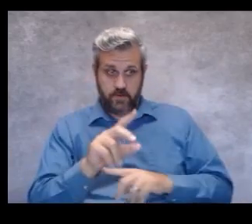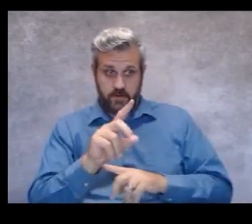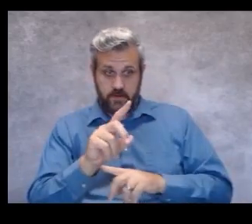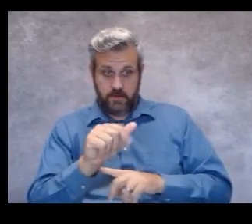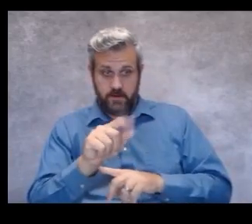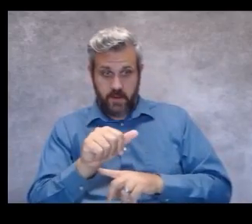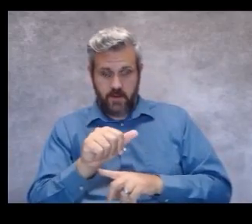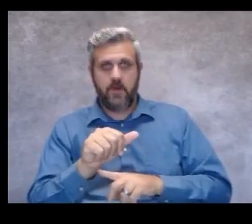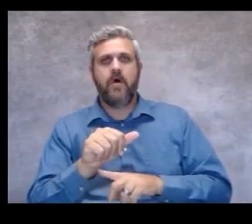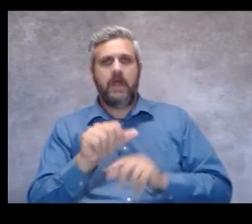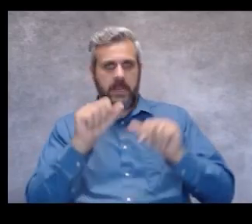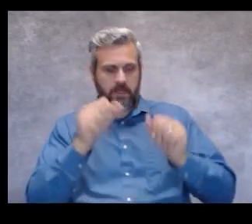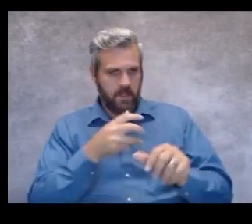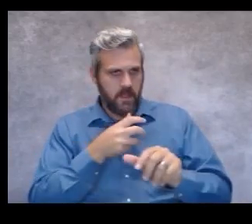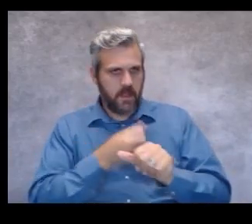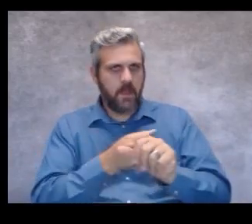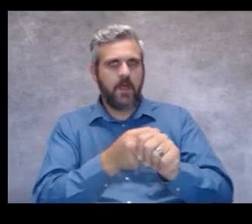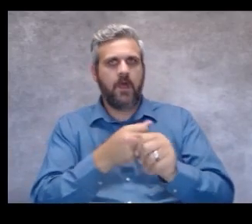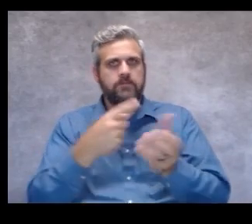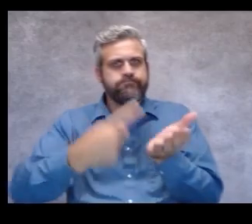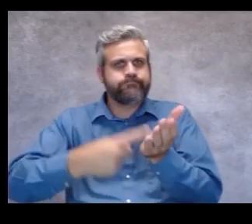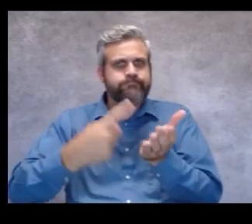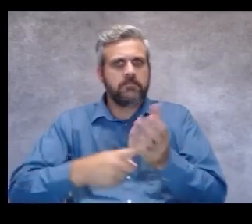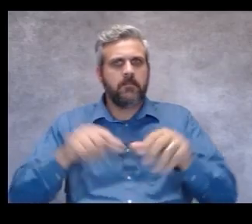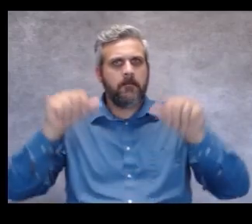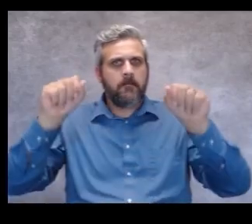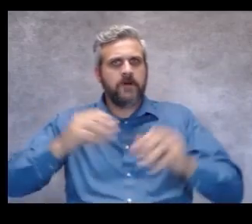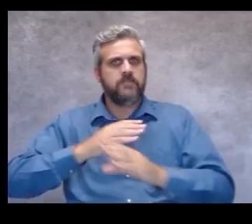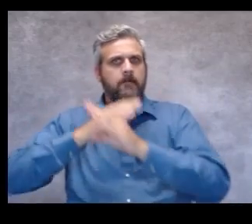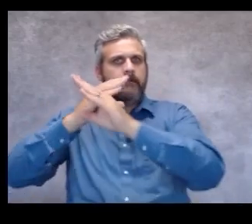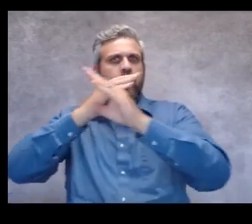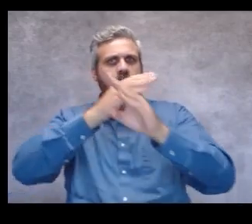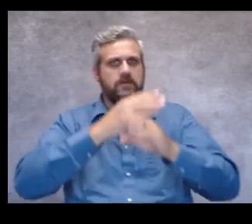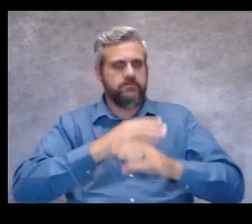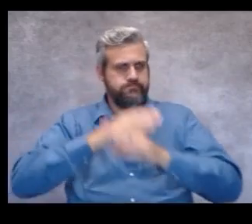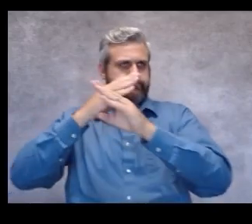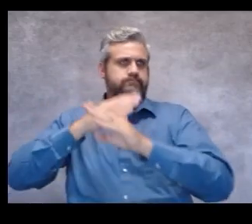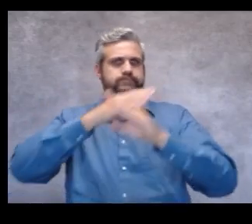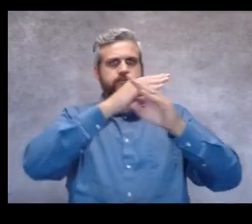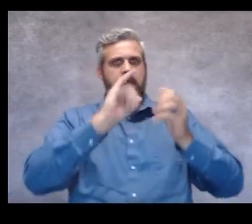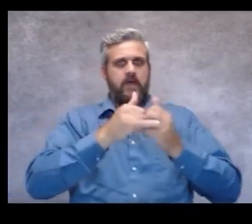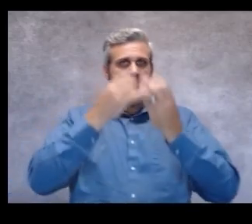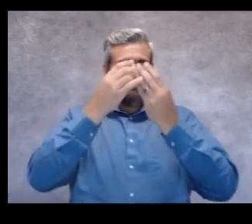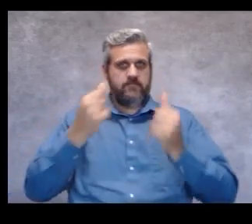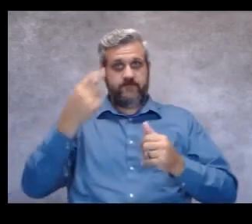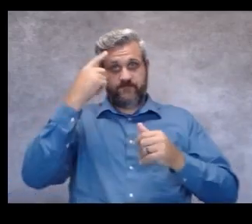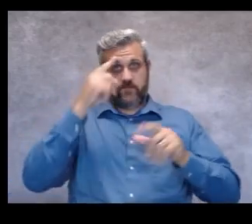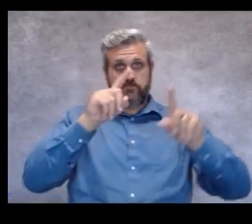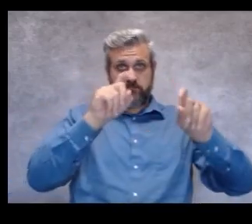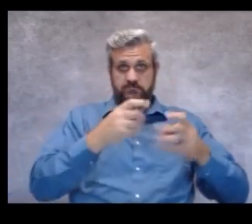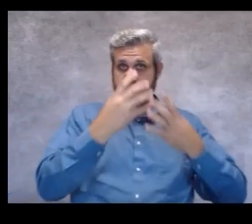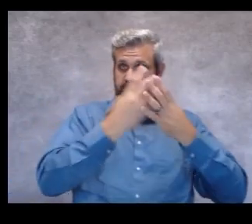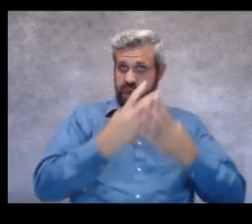data, it could lead to discussions about possible barriers to screening and identification. These are discussions that could lead to